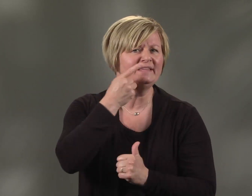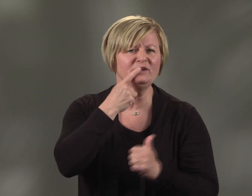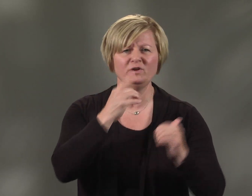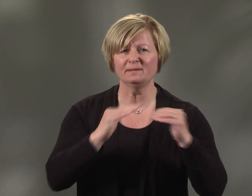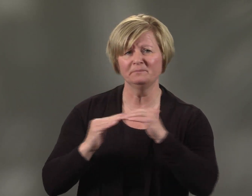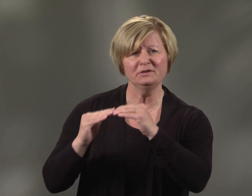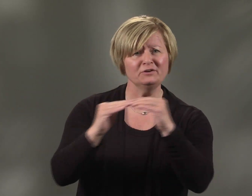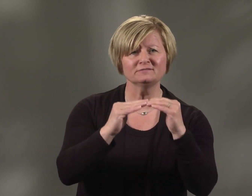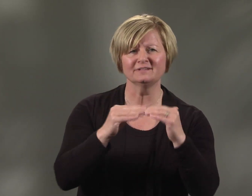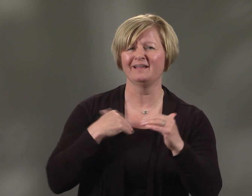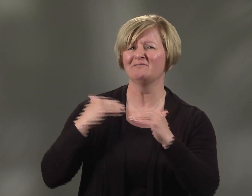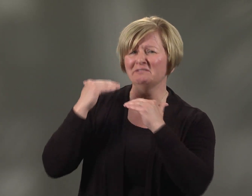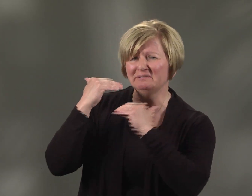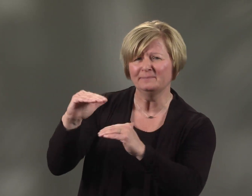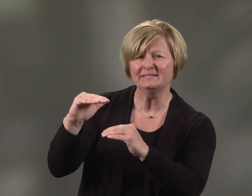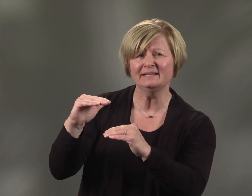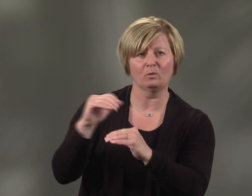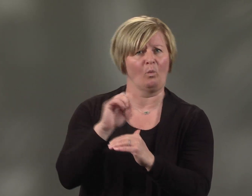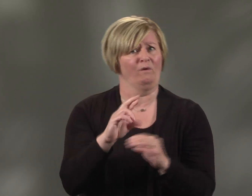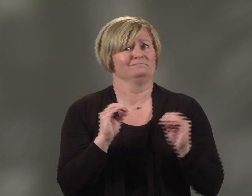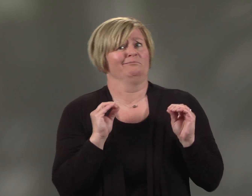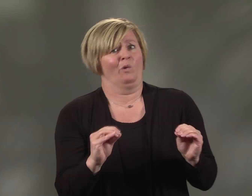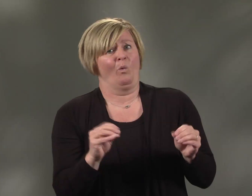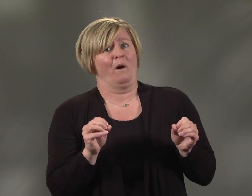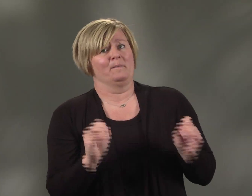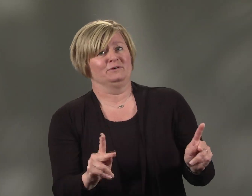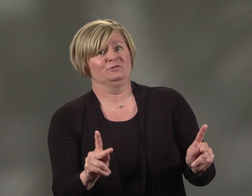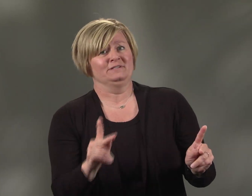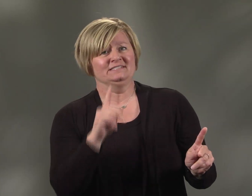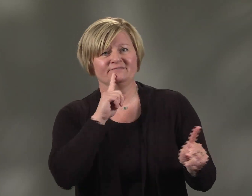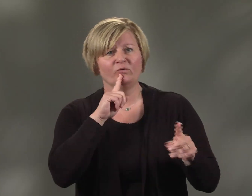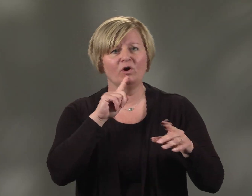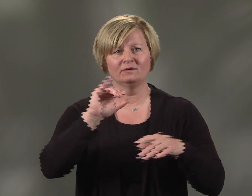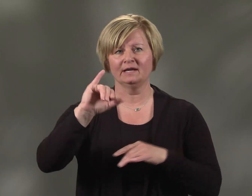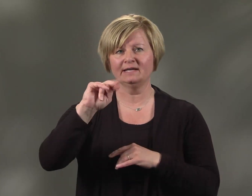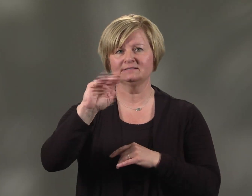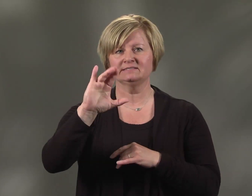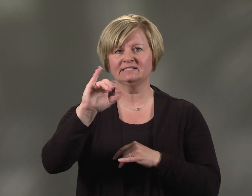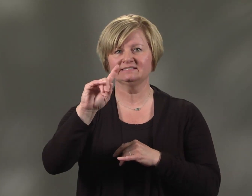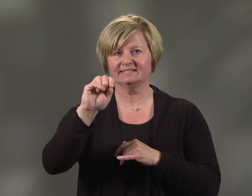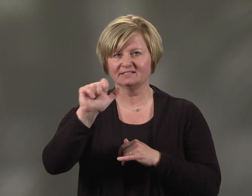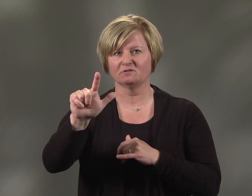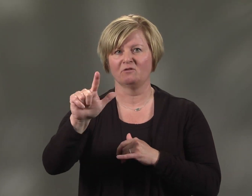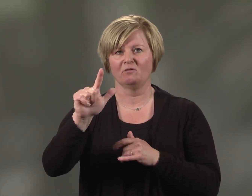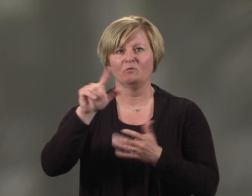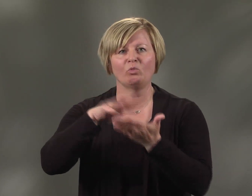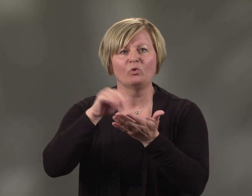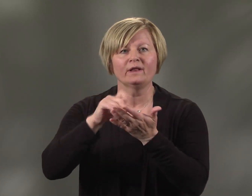and have limited or no opportunity for incidental learning or social norms.